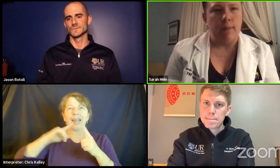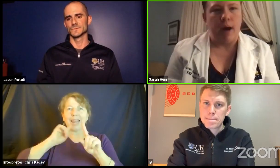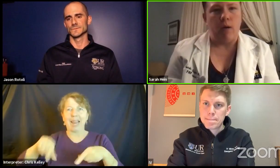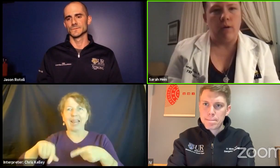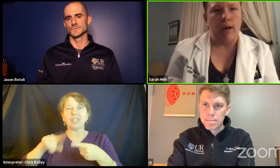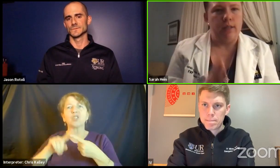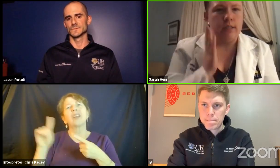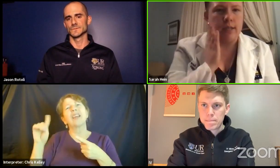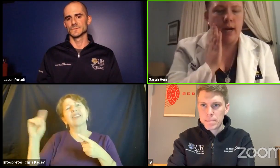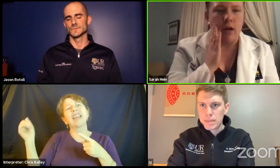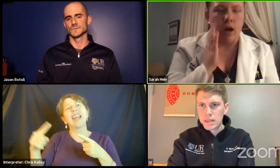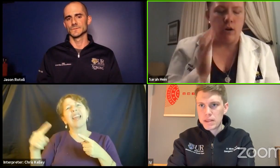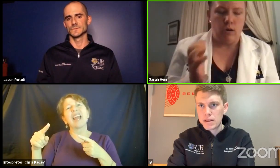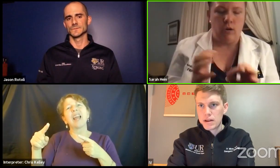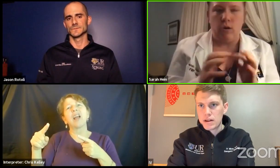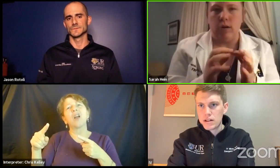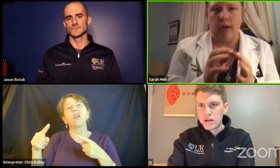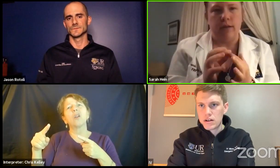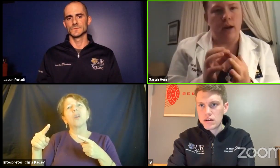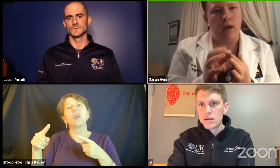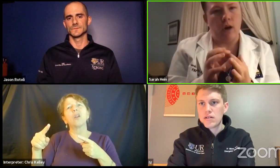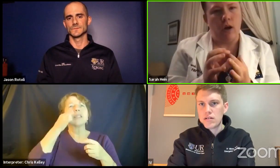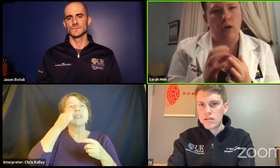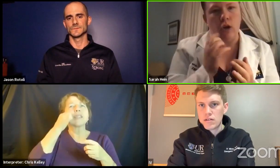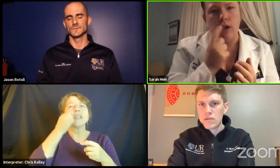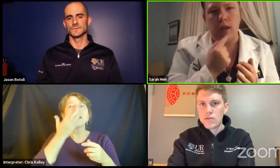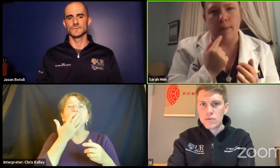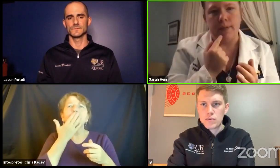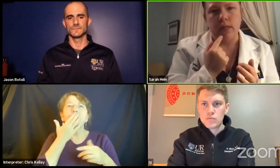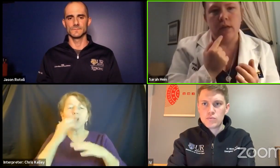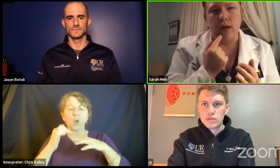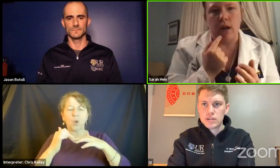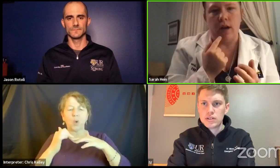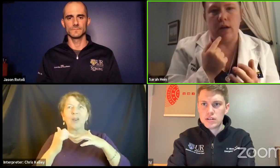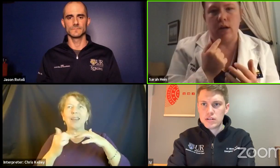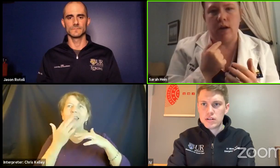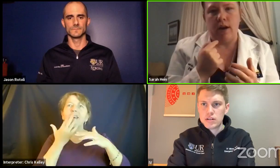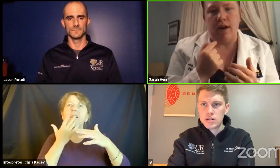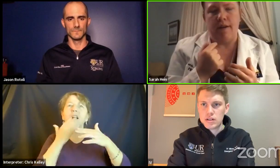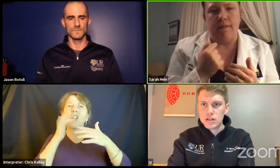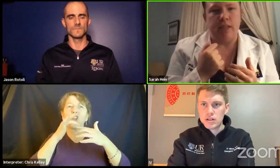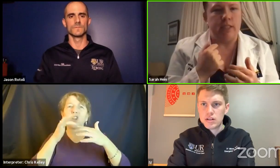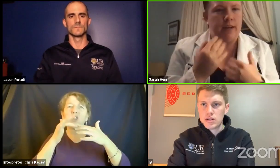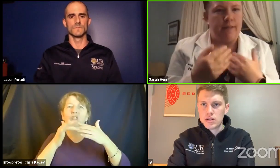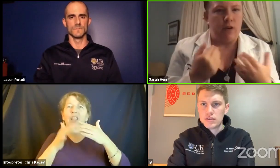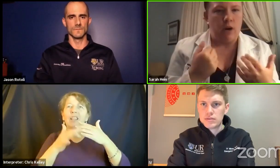emergency department. Sarah, I think you had some questions that you were going to